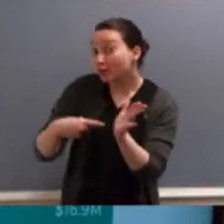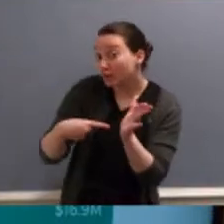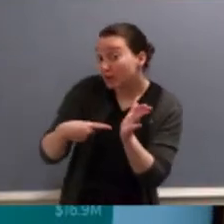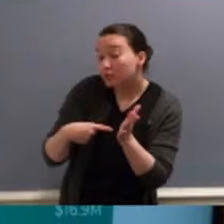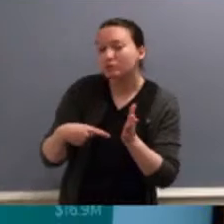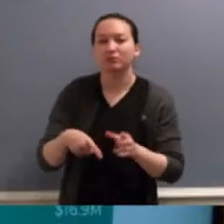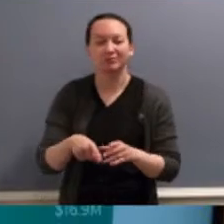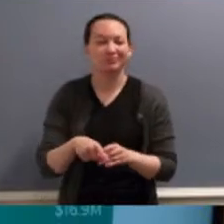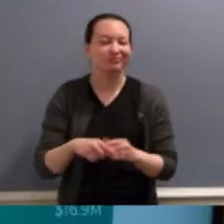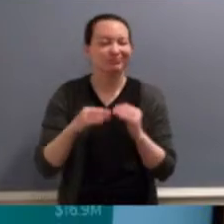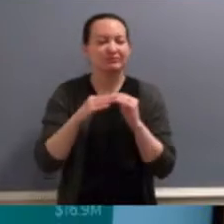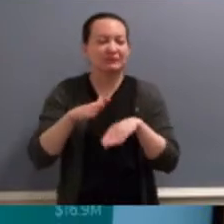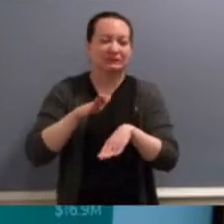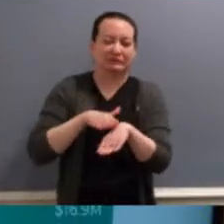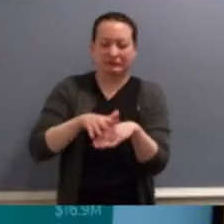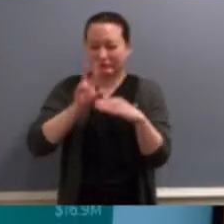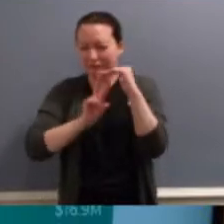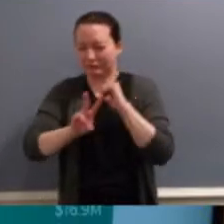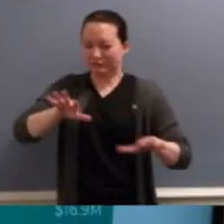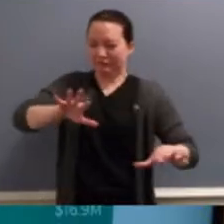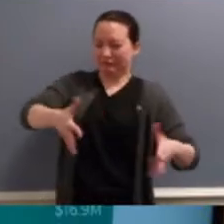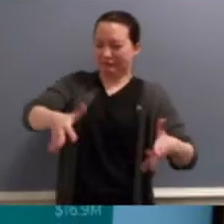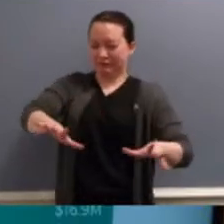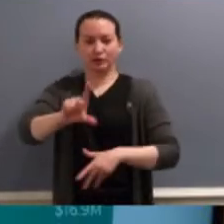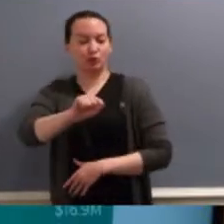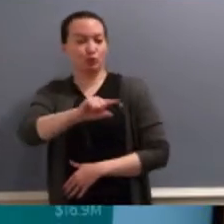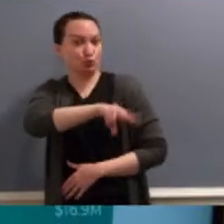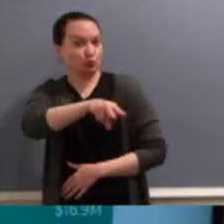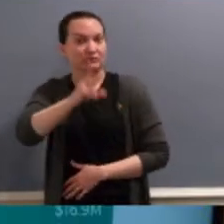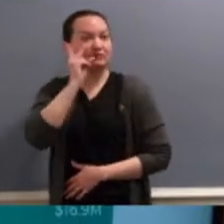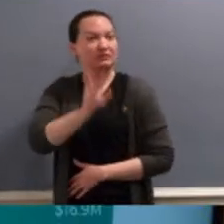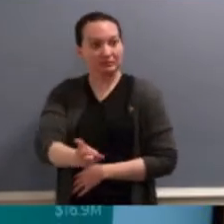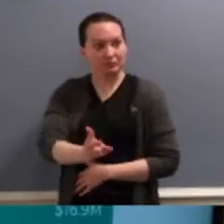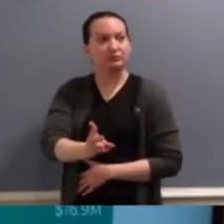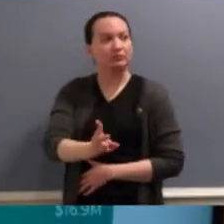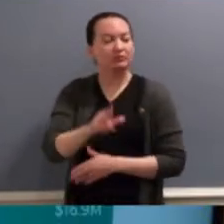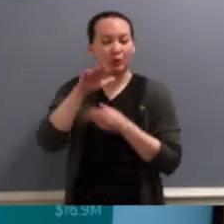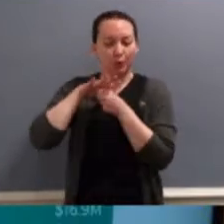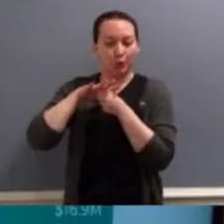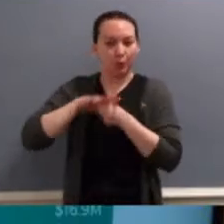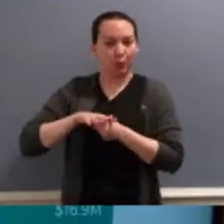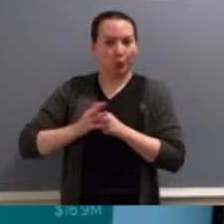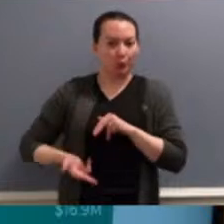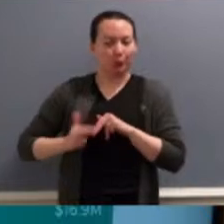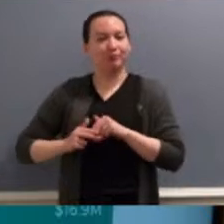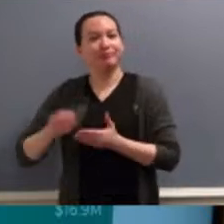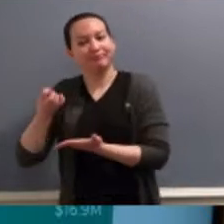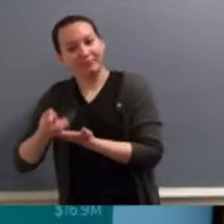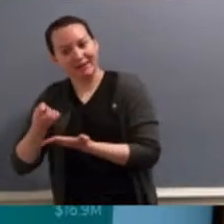also very cautious figures for 2022 we have seen those suppressed by both economic reasons and the